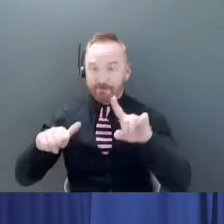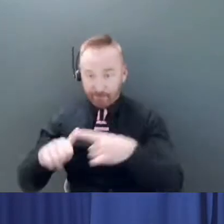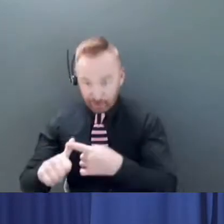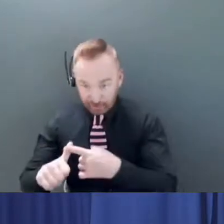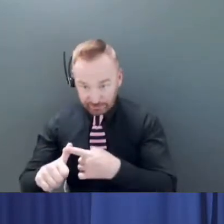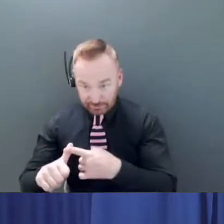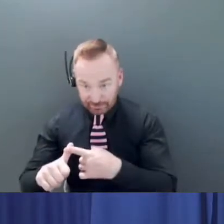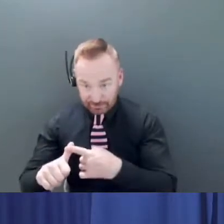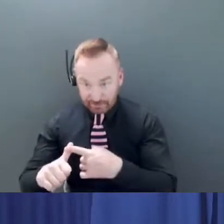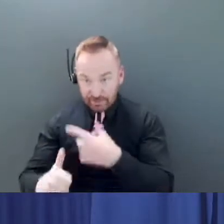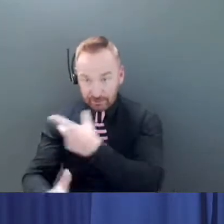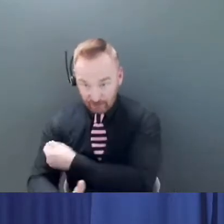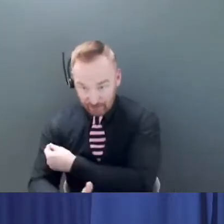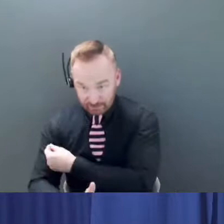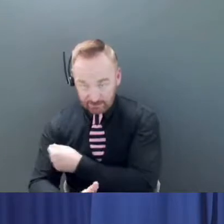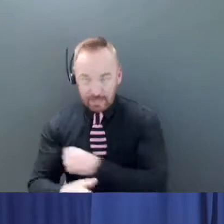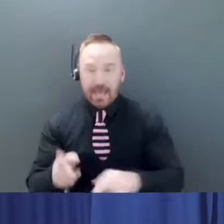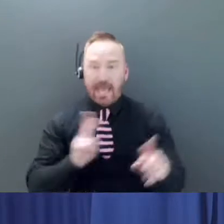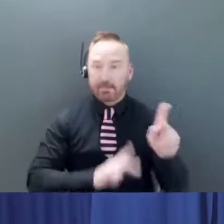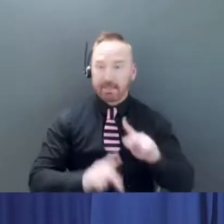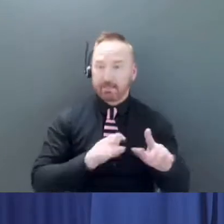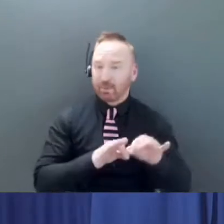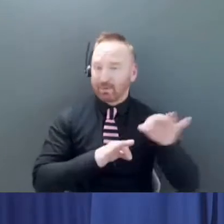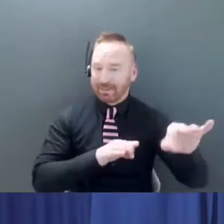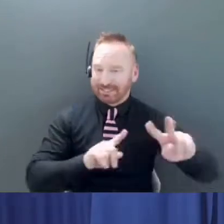shots and those overdue for second doses. Thank you.